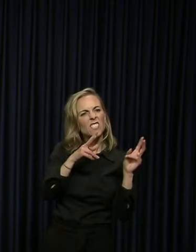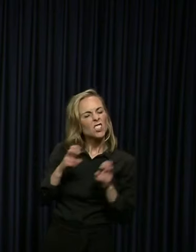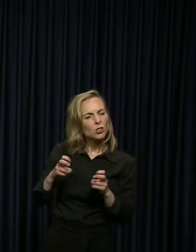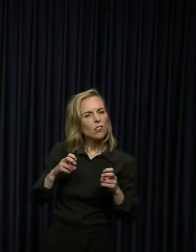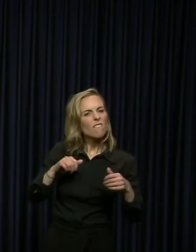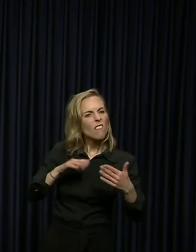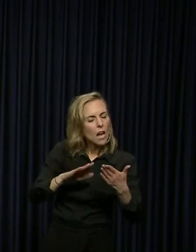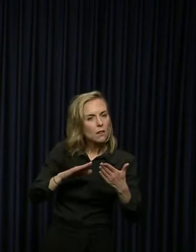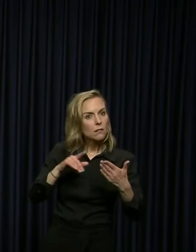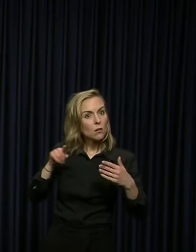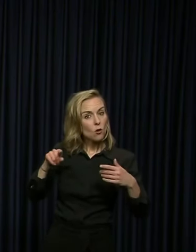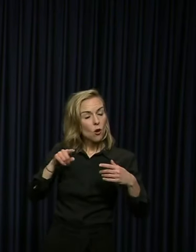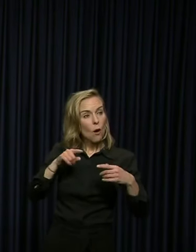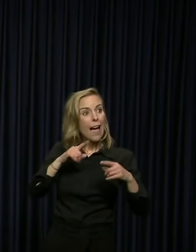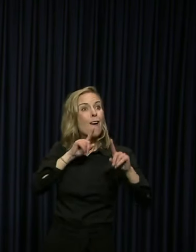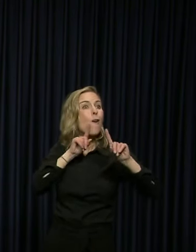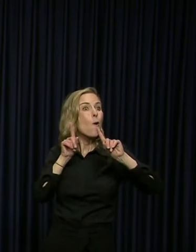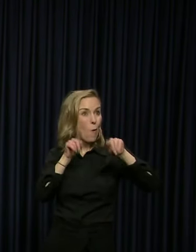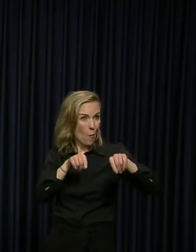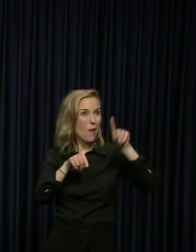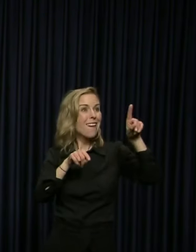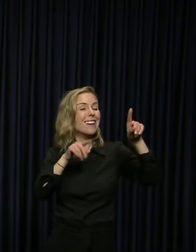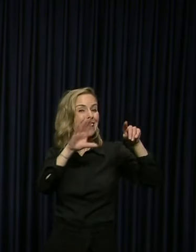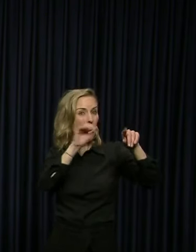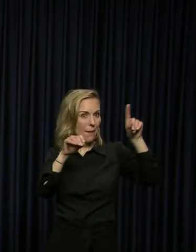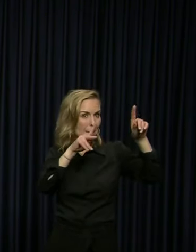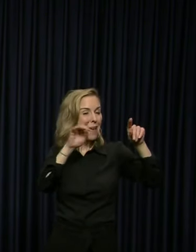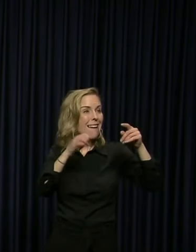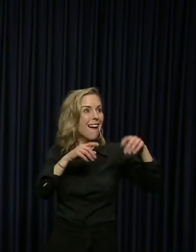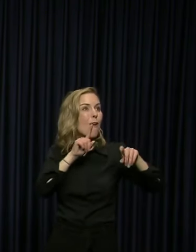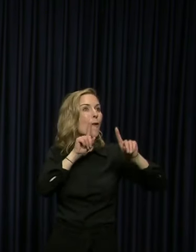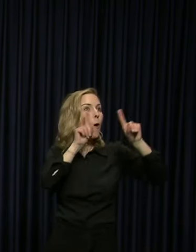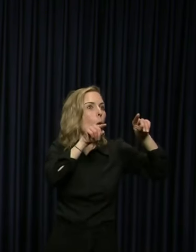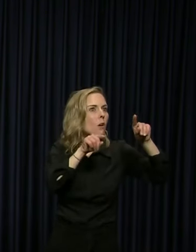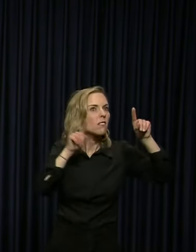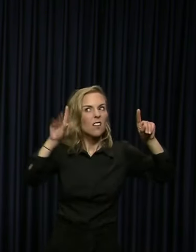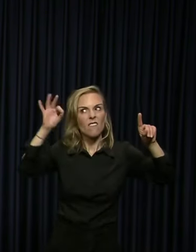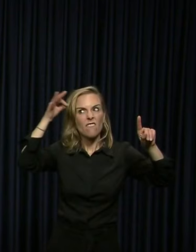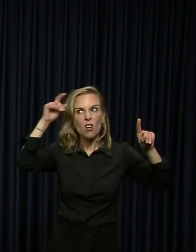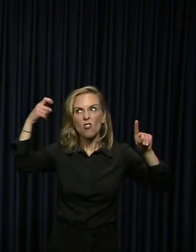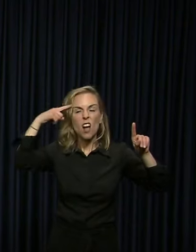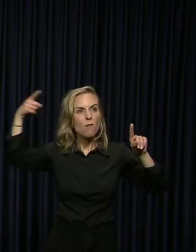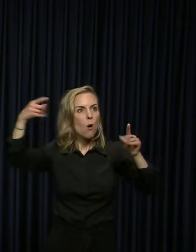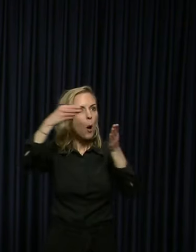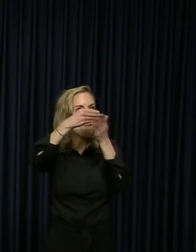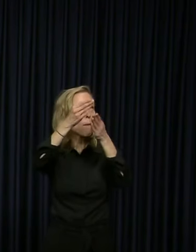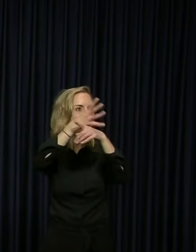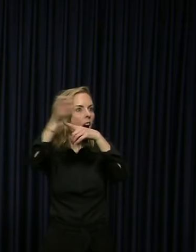GOVERNMENT HAS BOUGHT IT OR IT'S BEEN DIRECTED THAT THEY SHIP IT THERE.